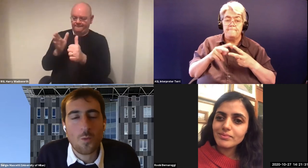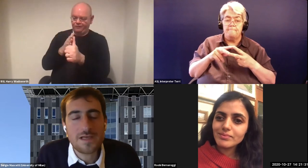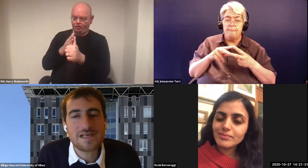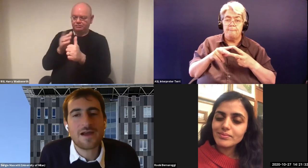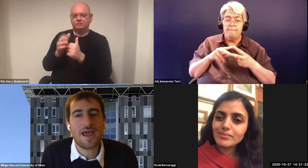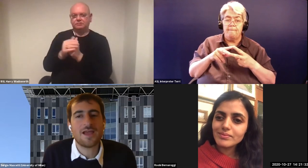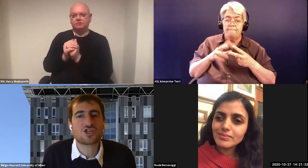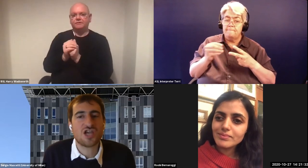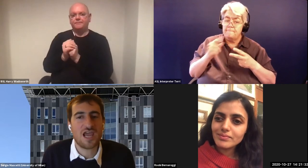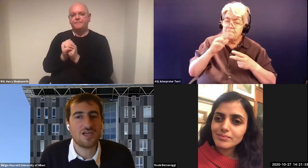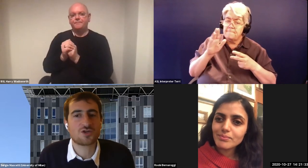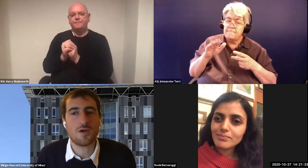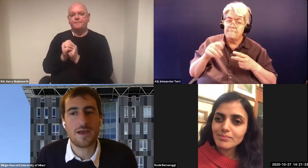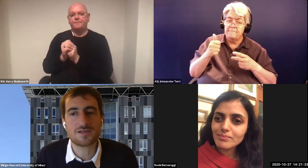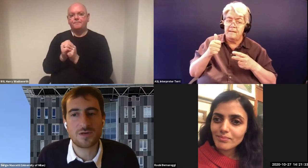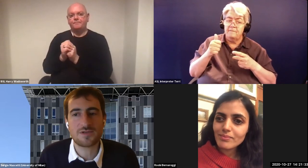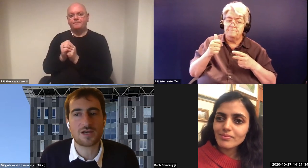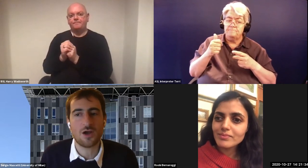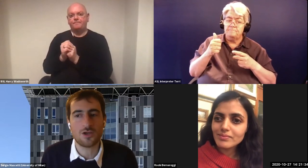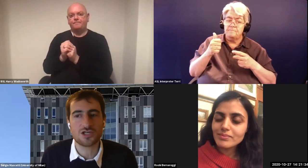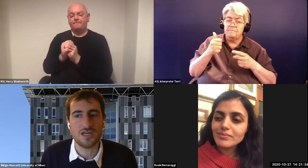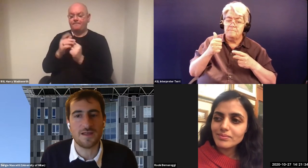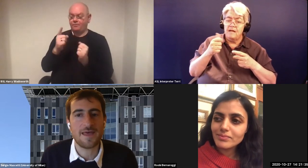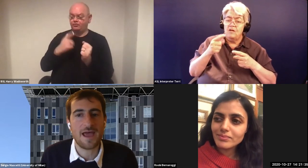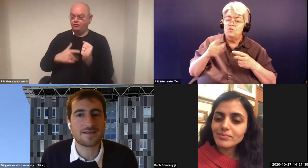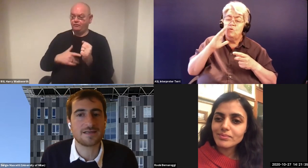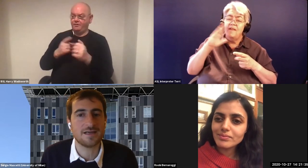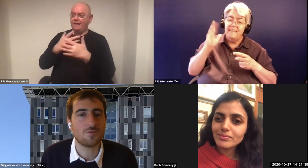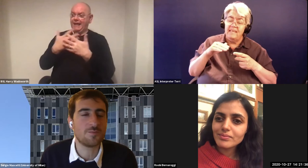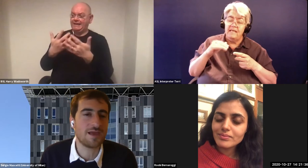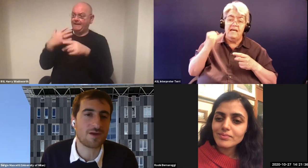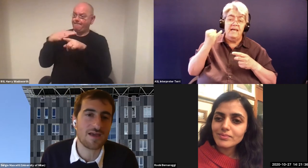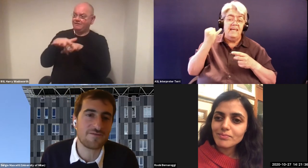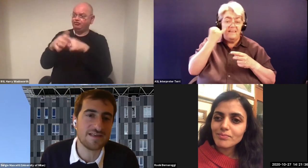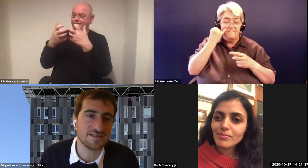is there a change to a mainstream technology that would make your life easier